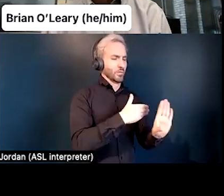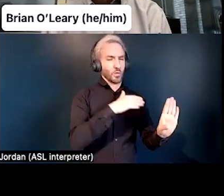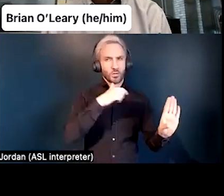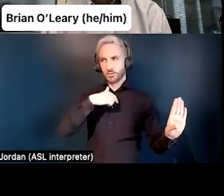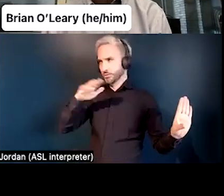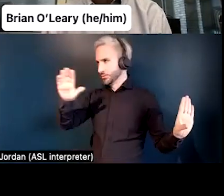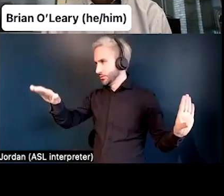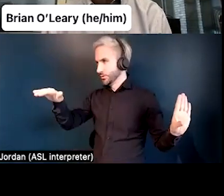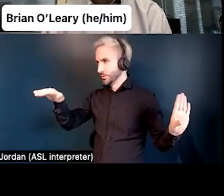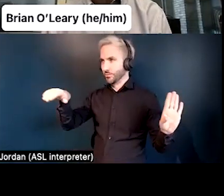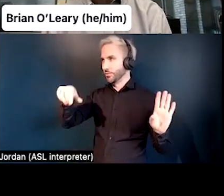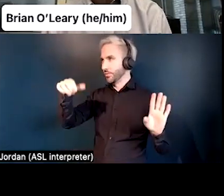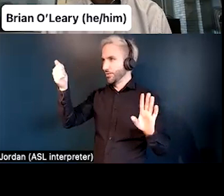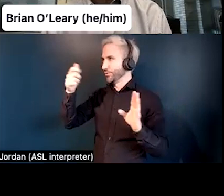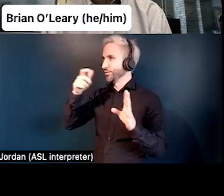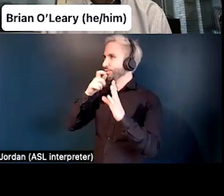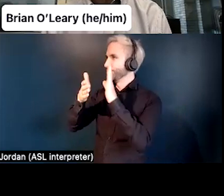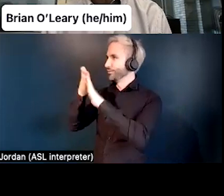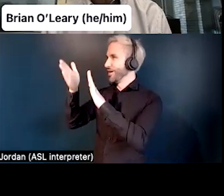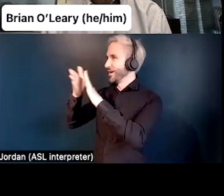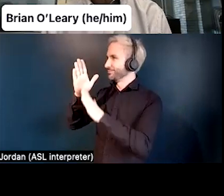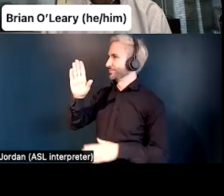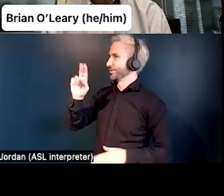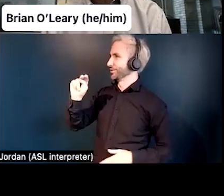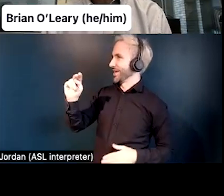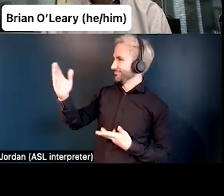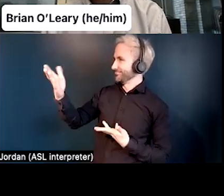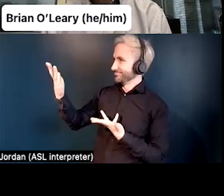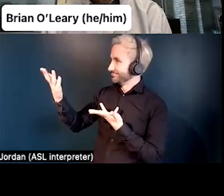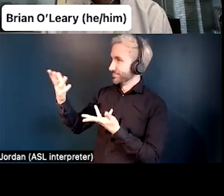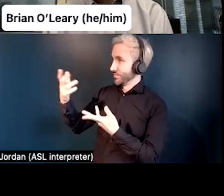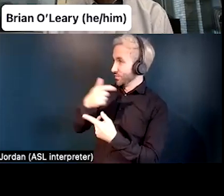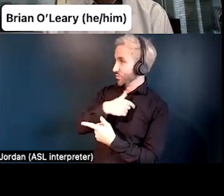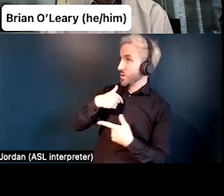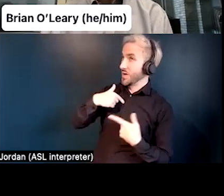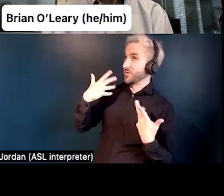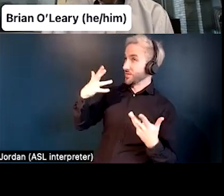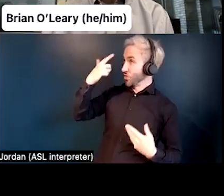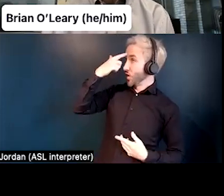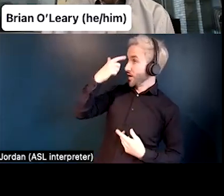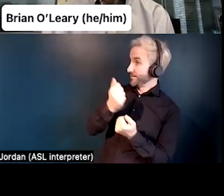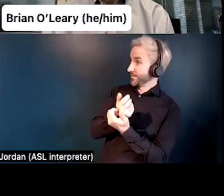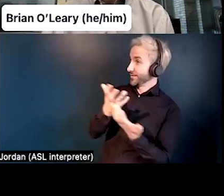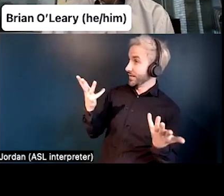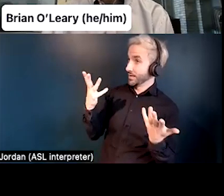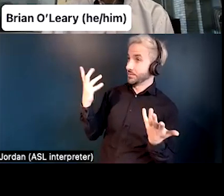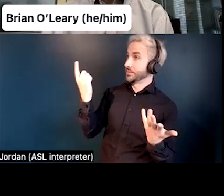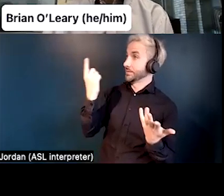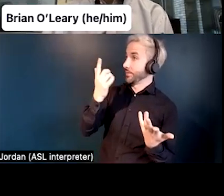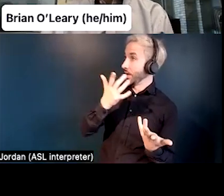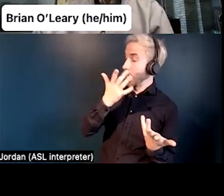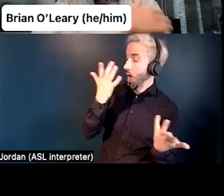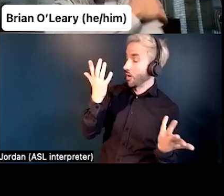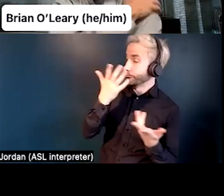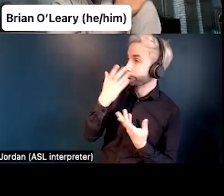running BookNet to make sure that we've considered everything that we need to.